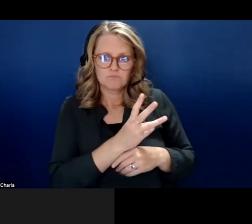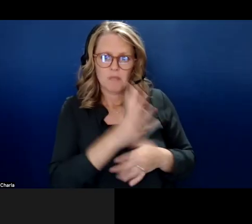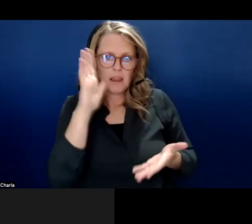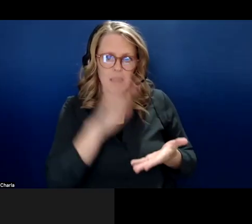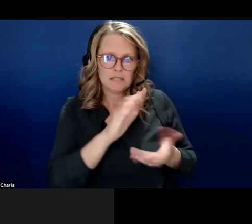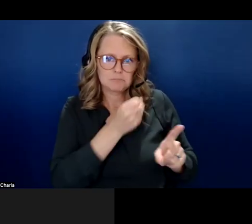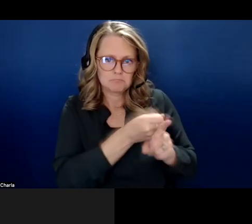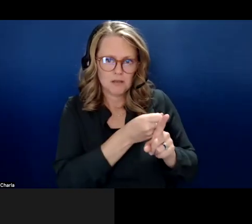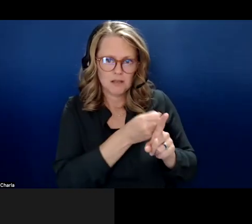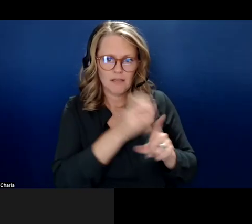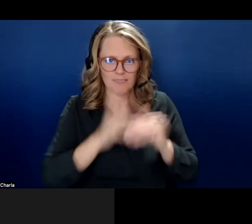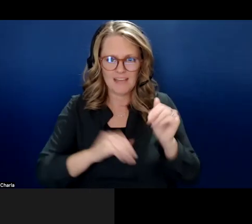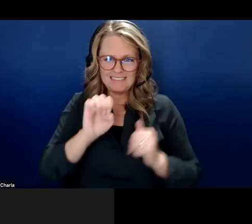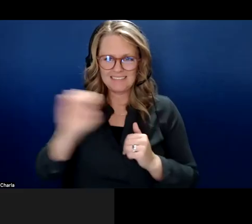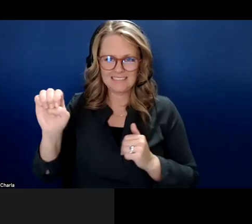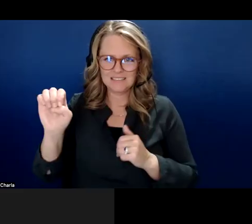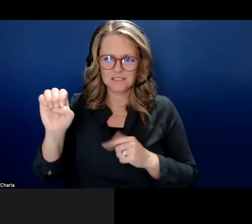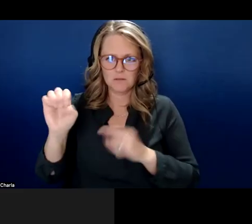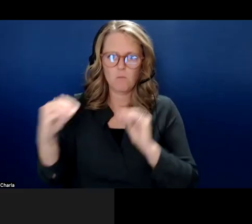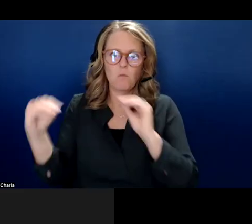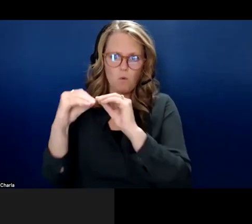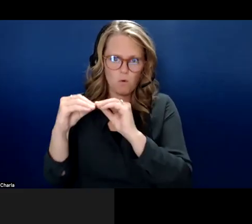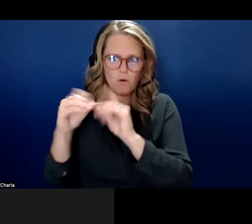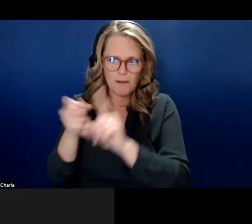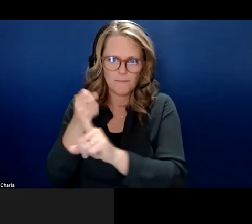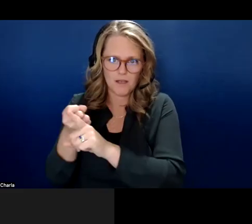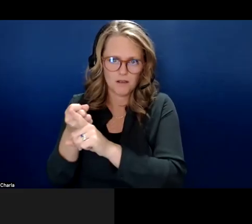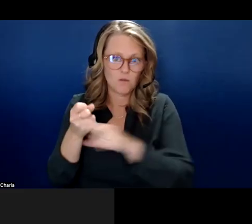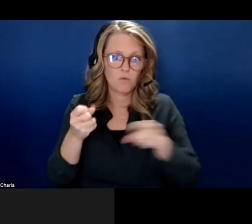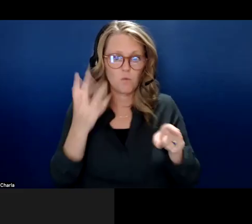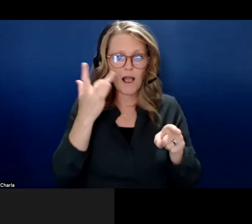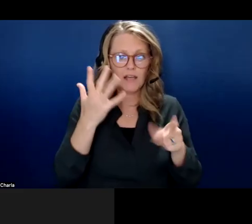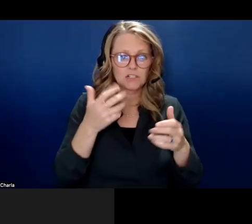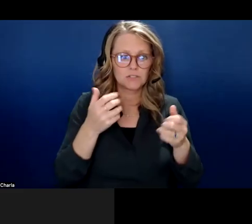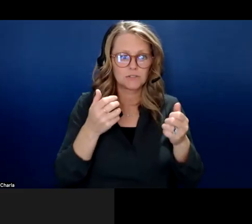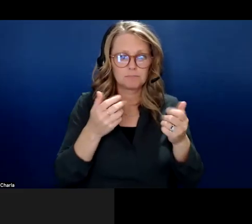there's immediate, there's been two, well, it hasn't changed the traffic patterns as much.